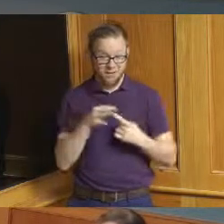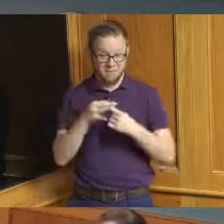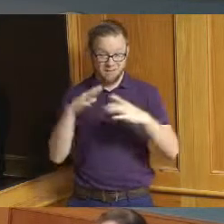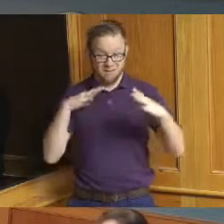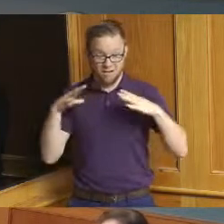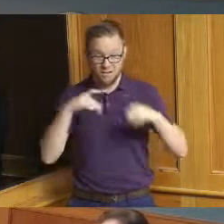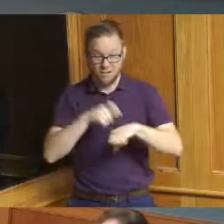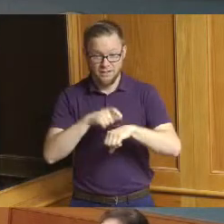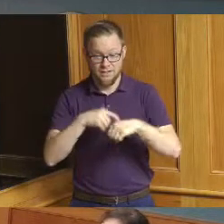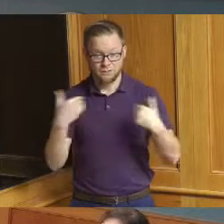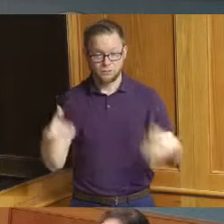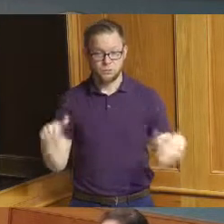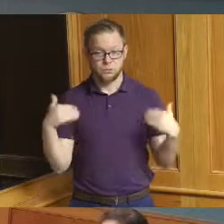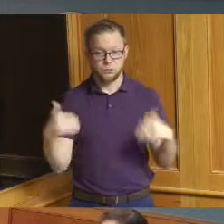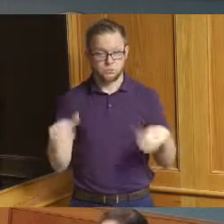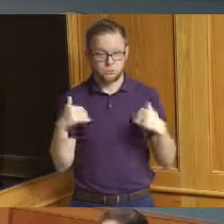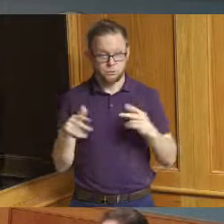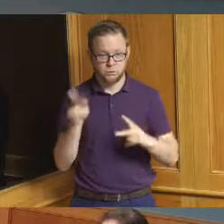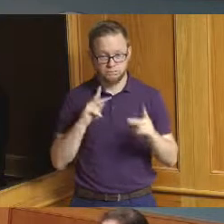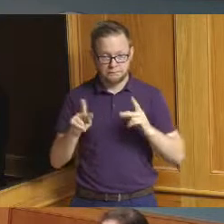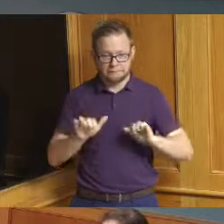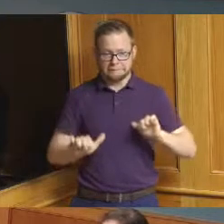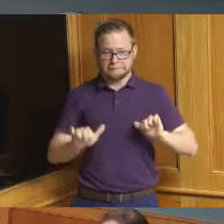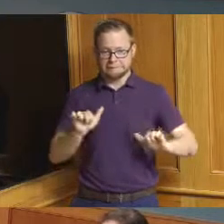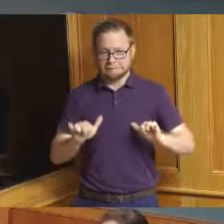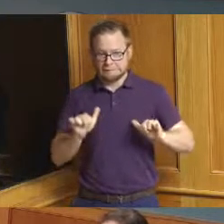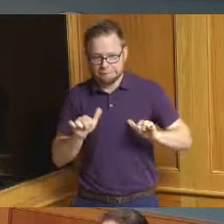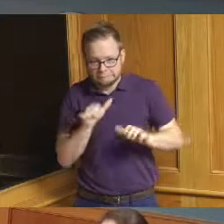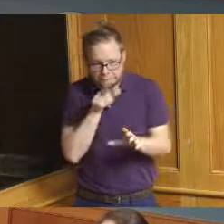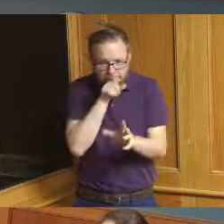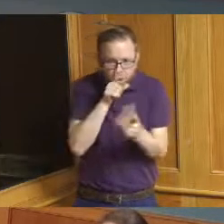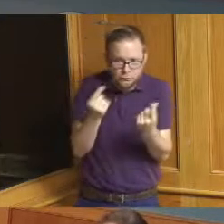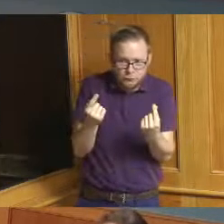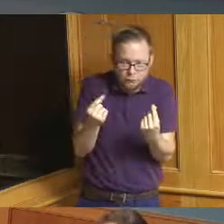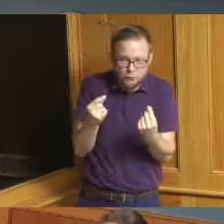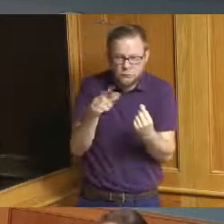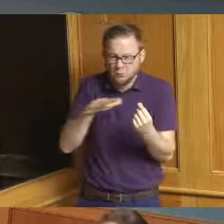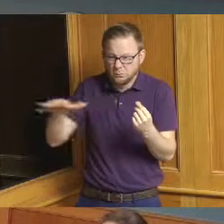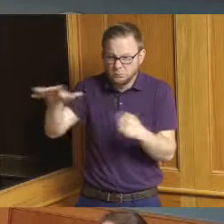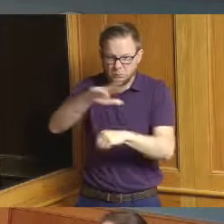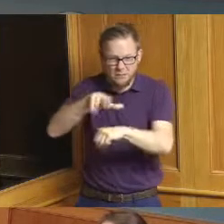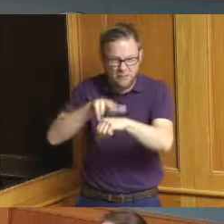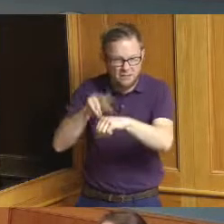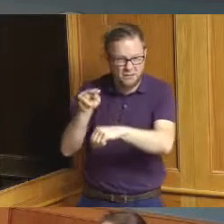here i think people are very on edge about what's happening nationally and what's happening locally